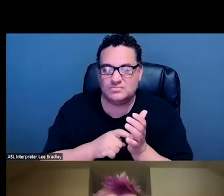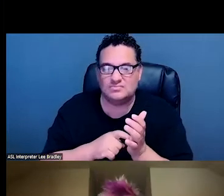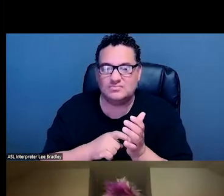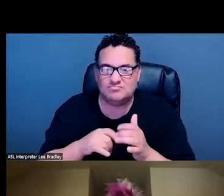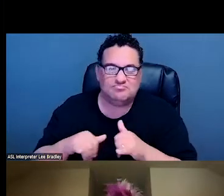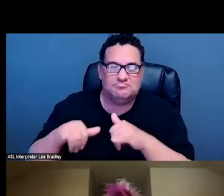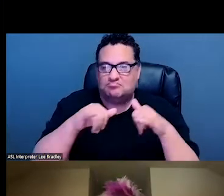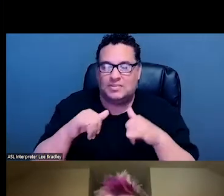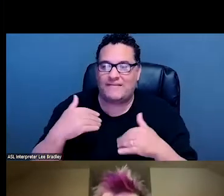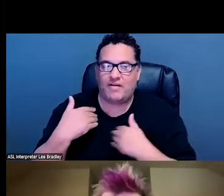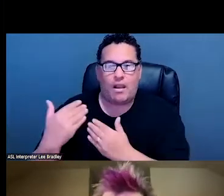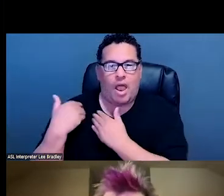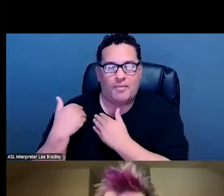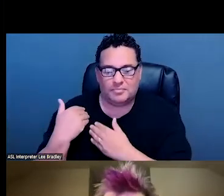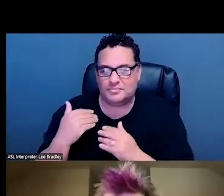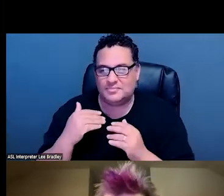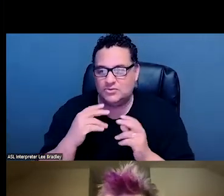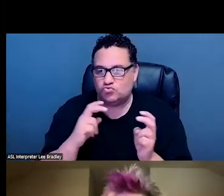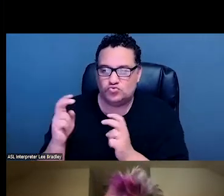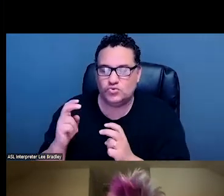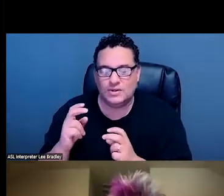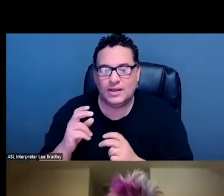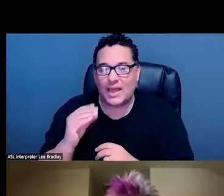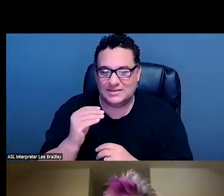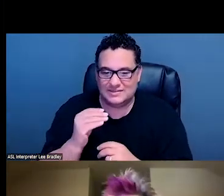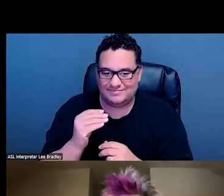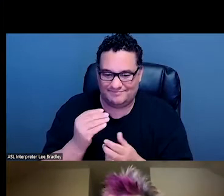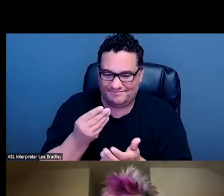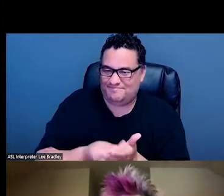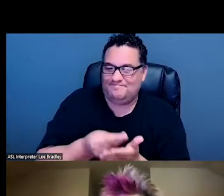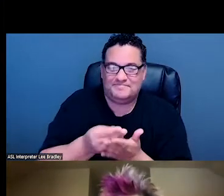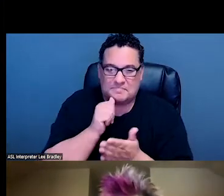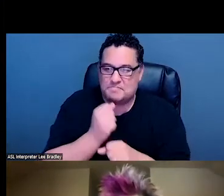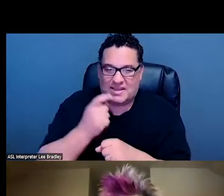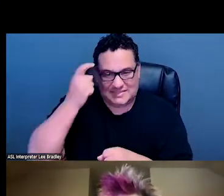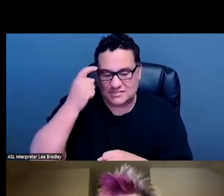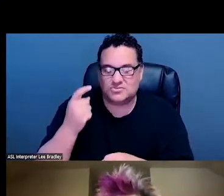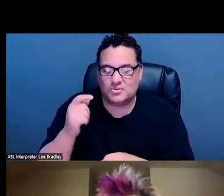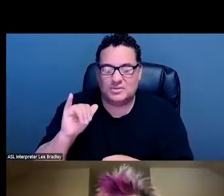THE FINANCIALS WERE NO LONGER MAKING SENSE. SO, HENCE, 55 CENTERS TODAY. NEXT SLIDE.